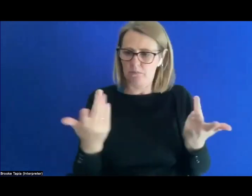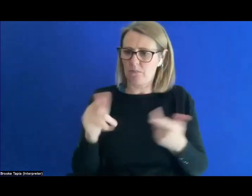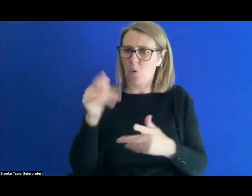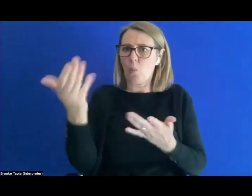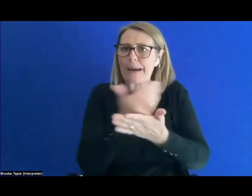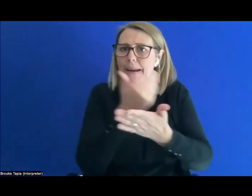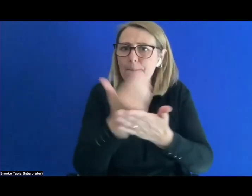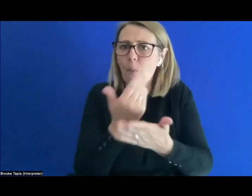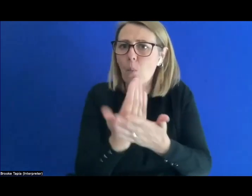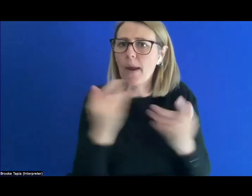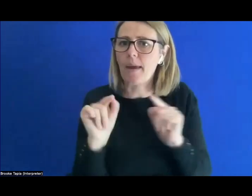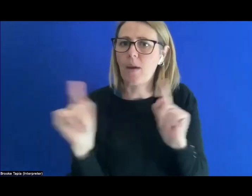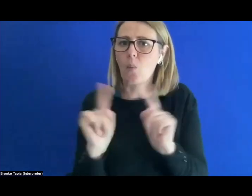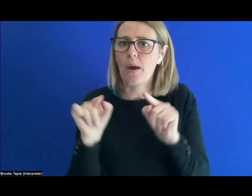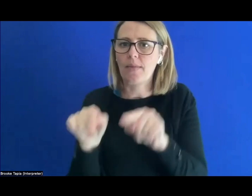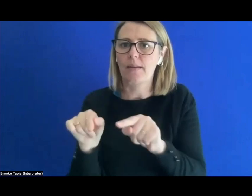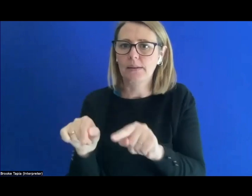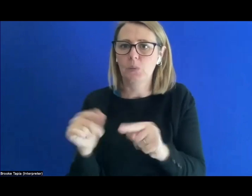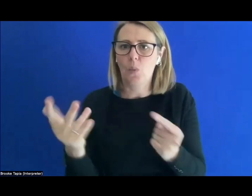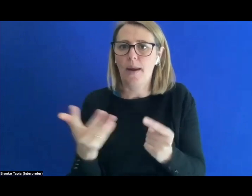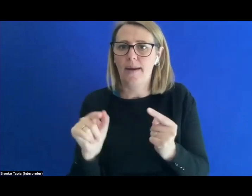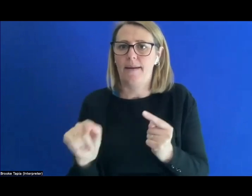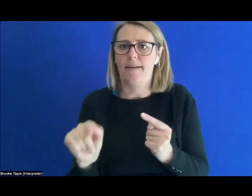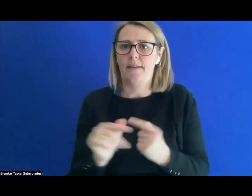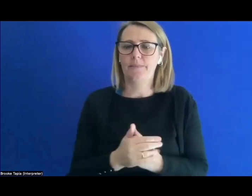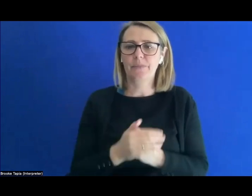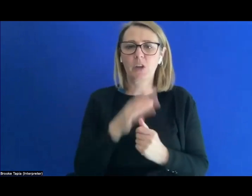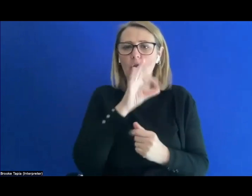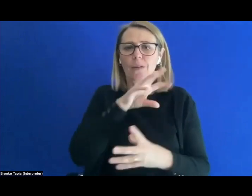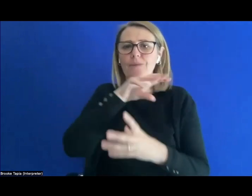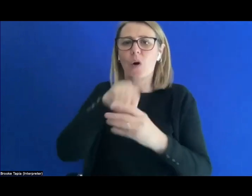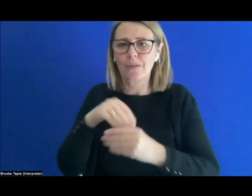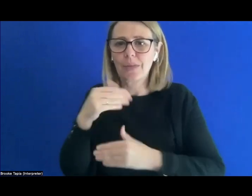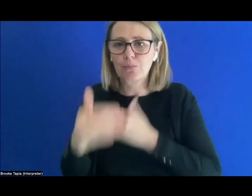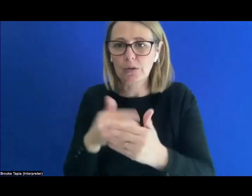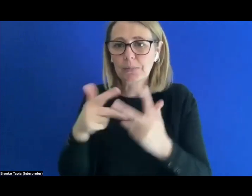and they don’t make them part of that process, but I think if they did more, there would be a